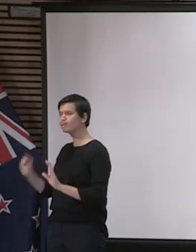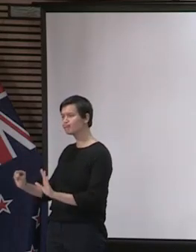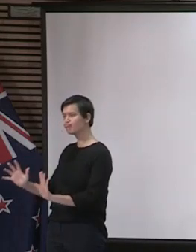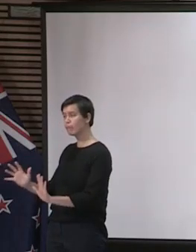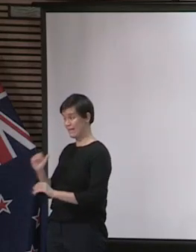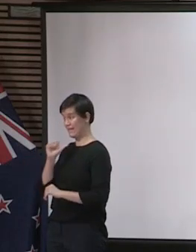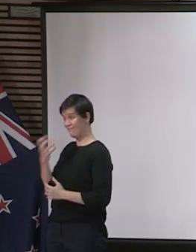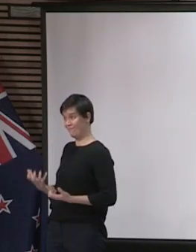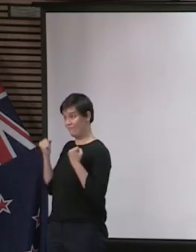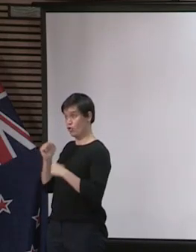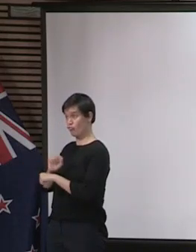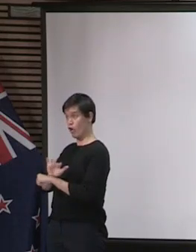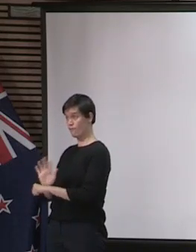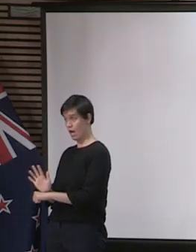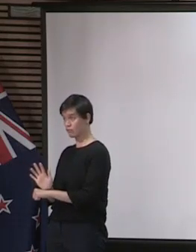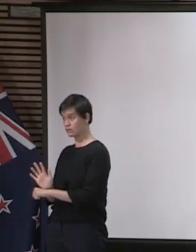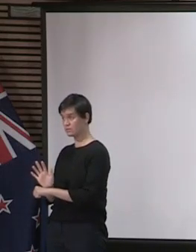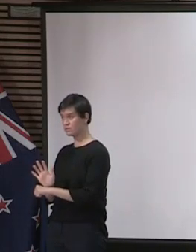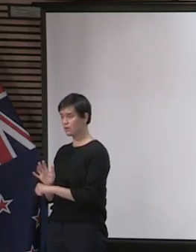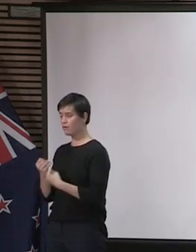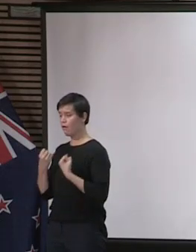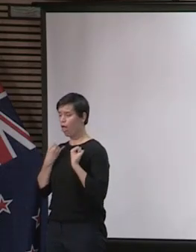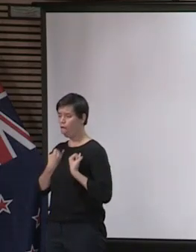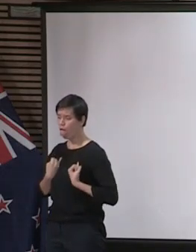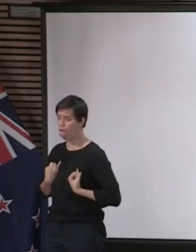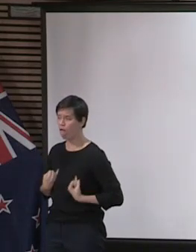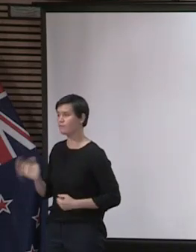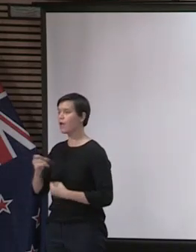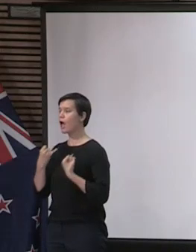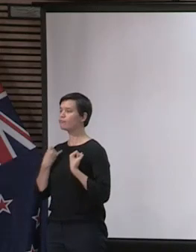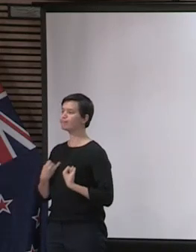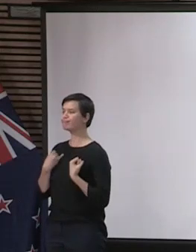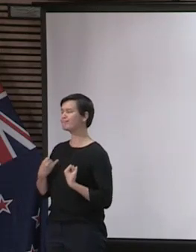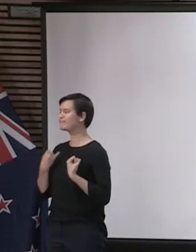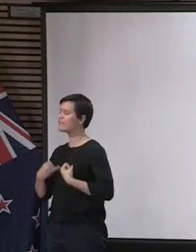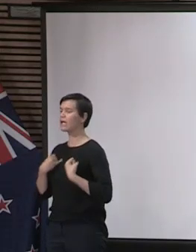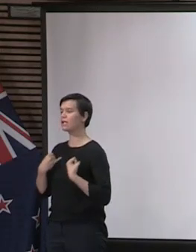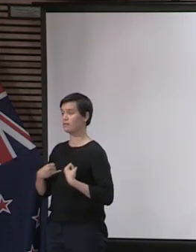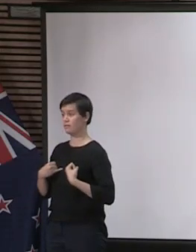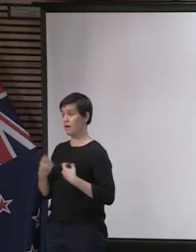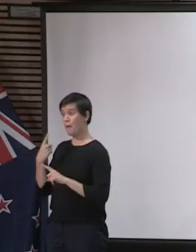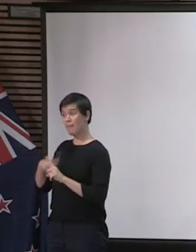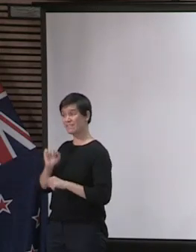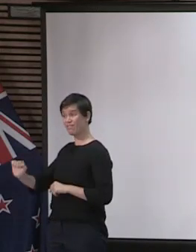have low infection rates and they don't become as unwell if they do get infected and they